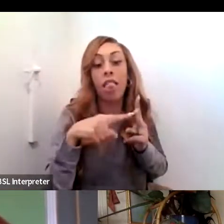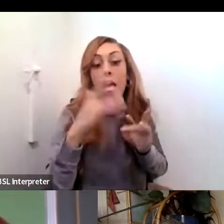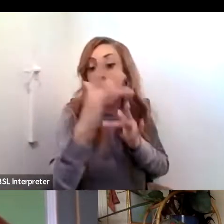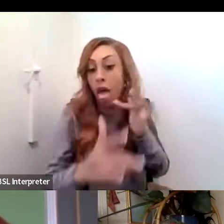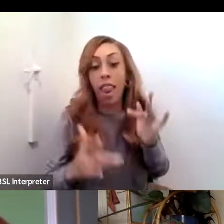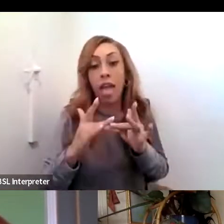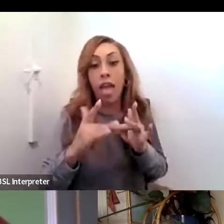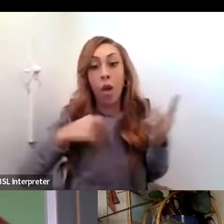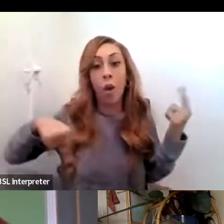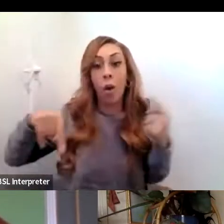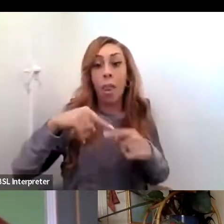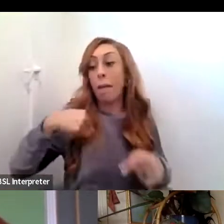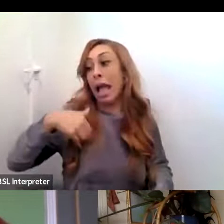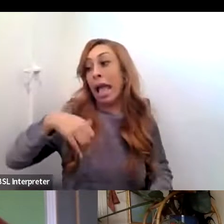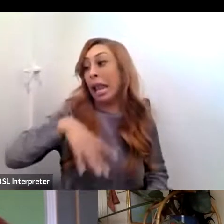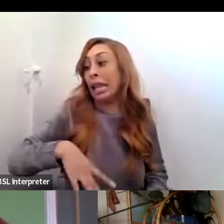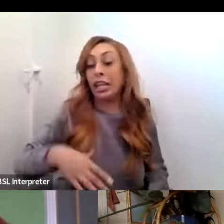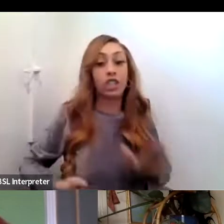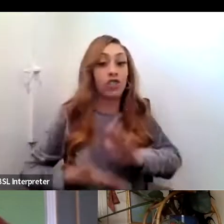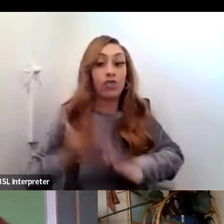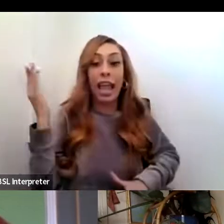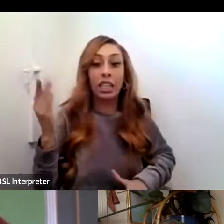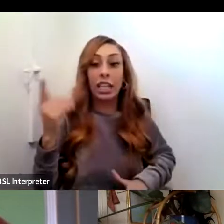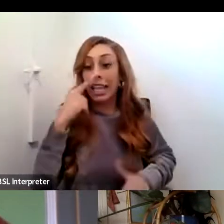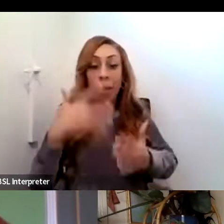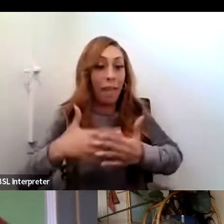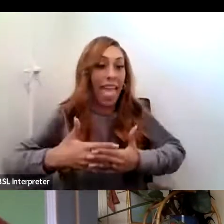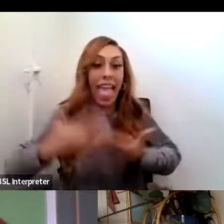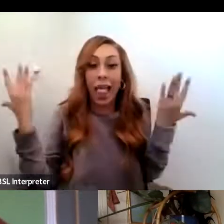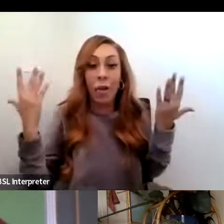my needs were taken care of straight away because you can do it anywhere, that was brilliant for me.